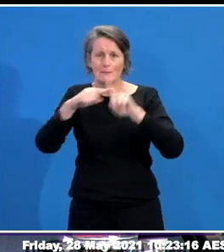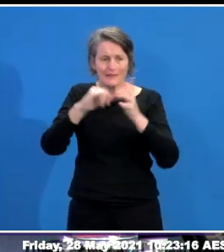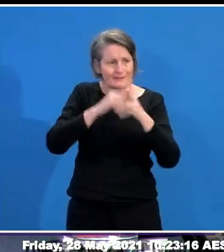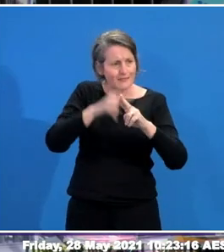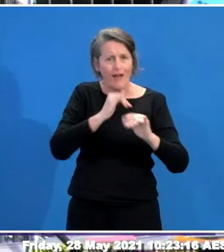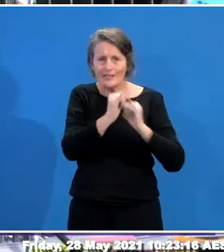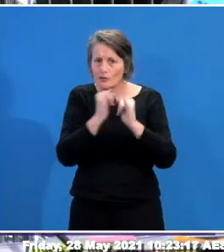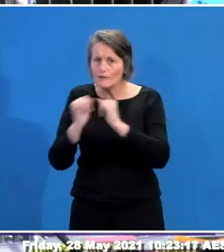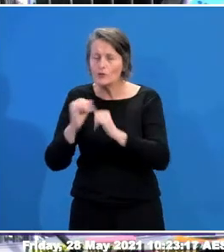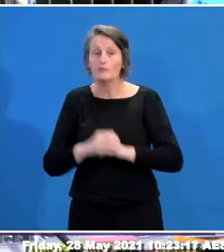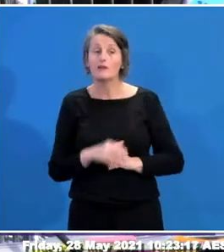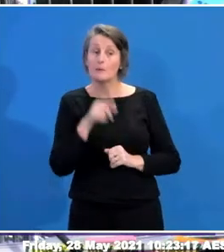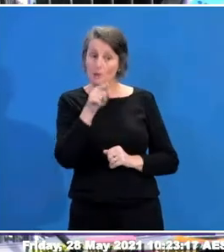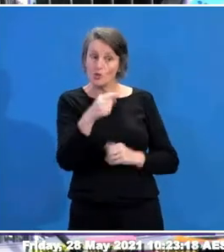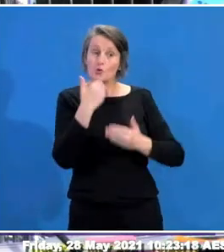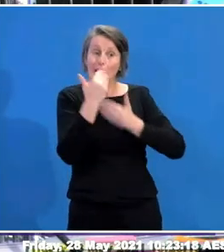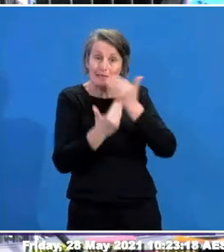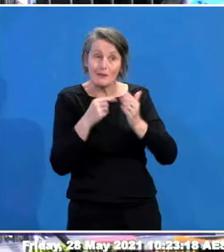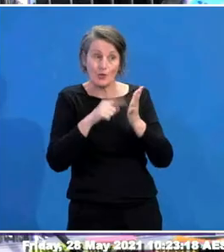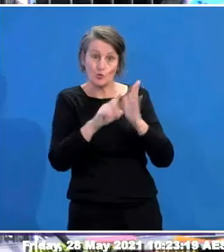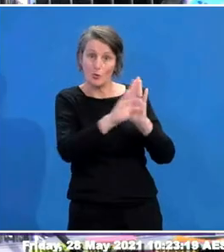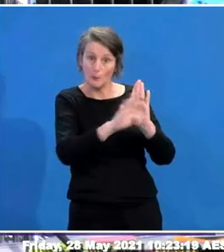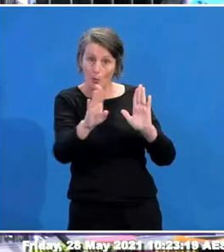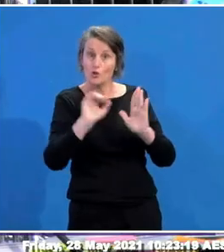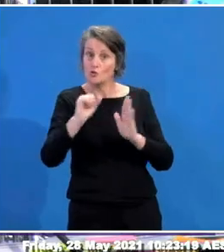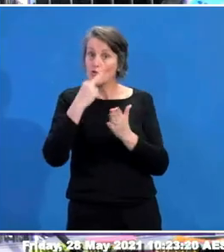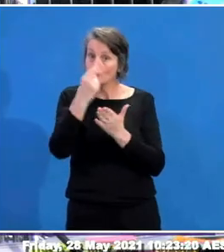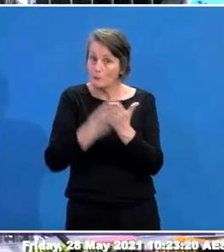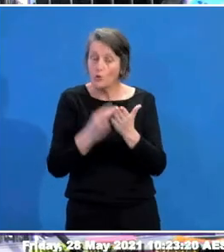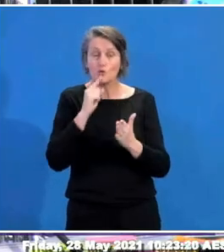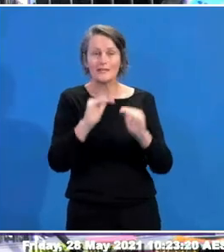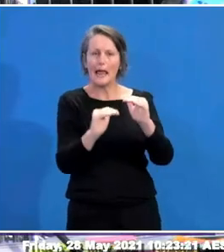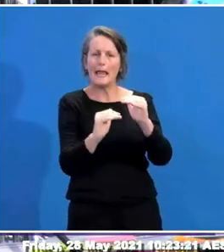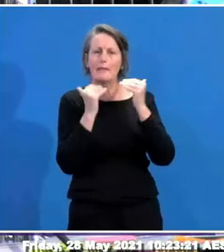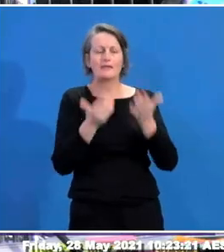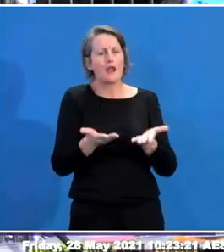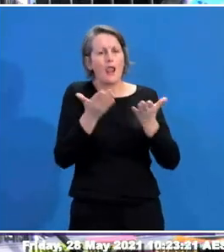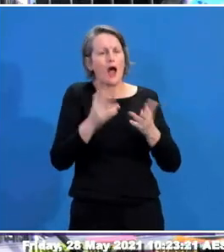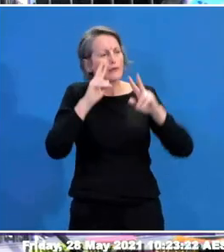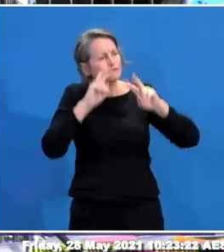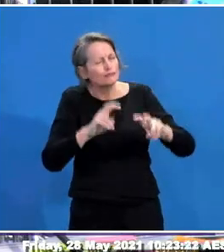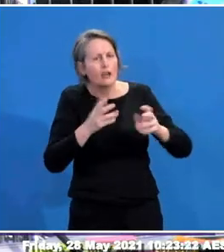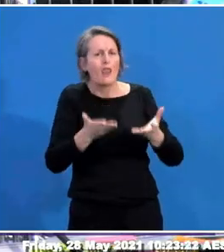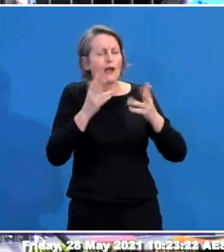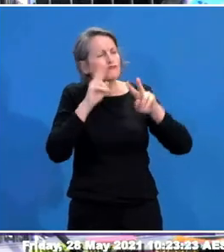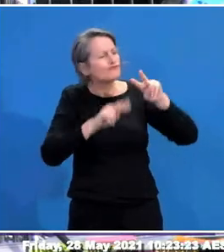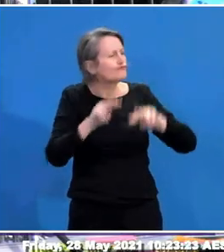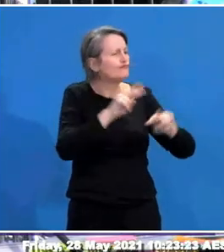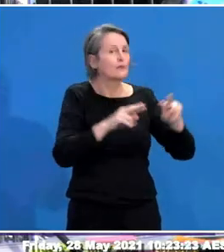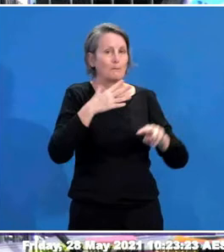You have described it to the board in your report as a limited desktop review because you were seeking to downplay ---